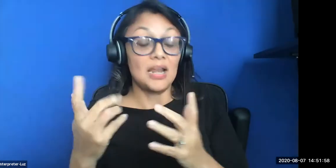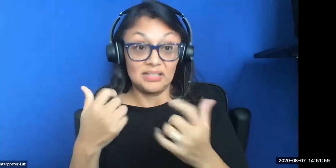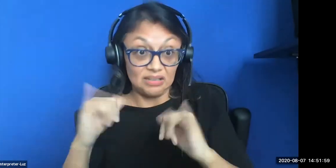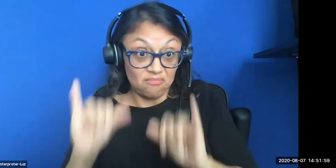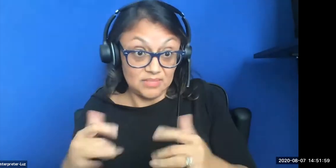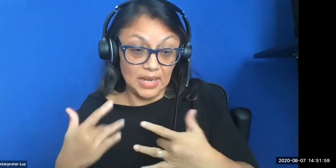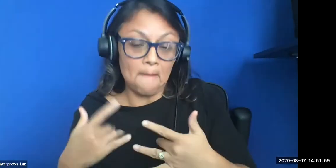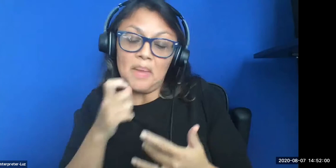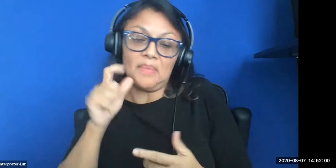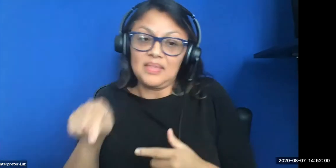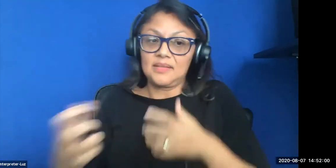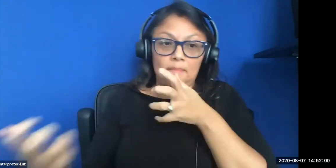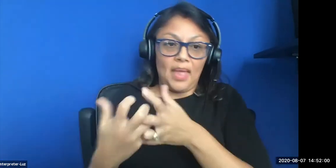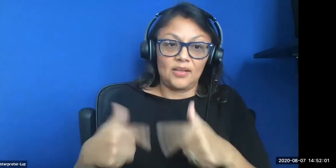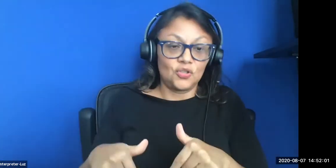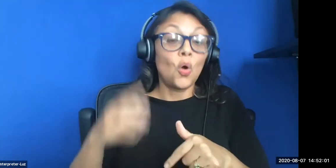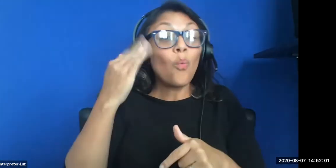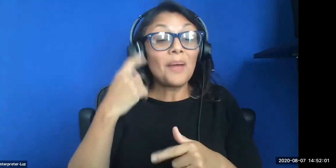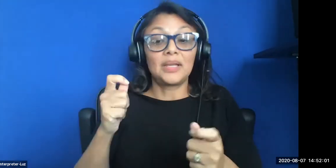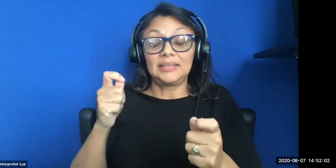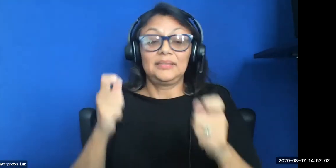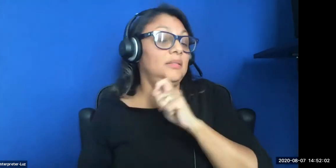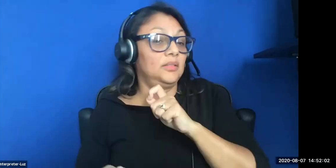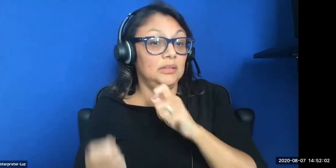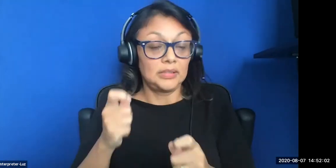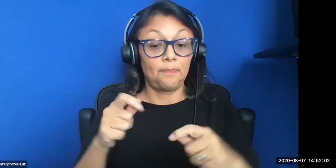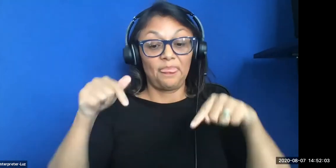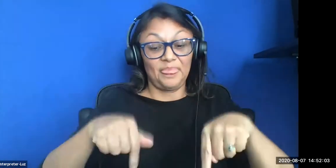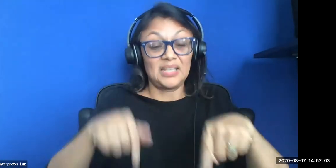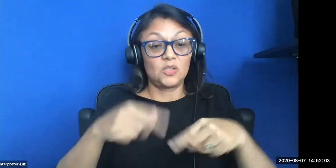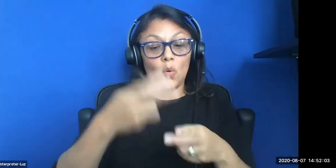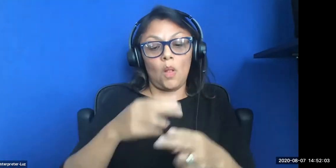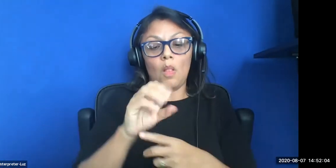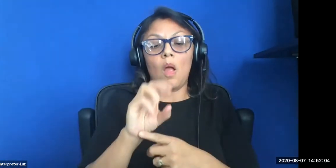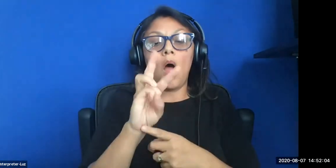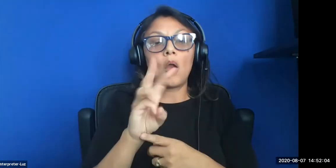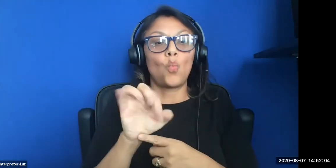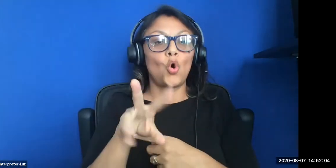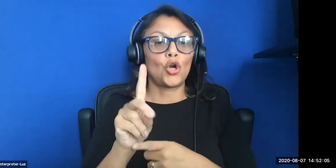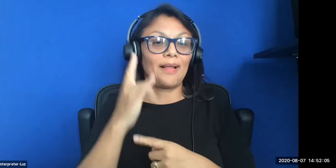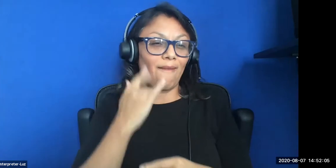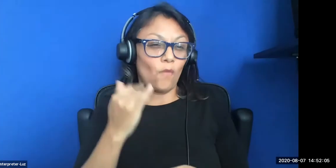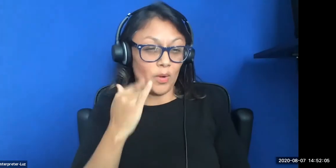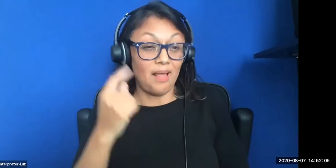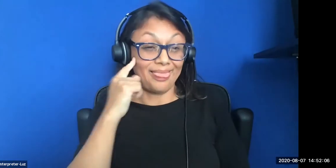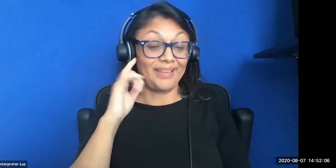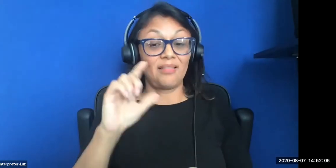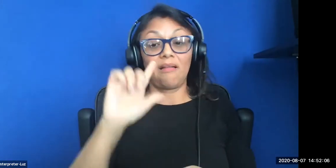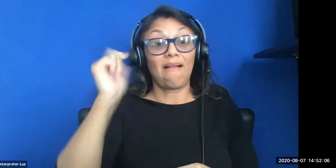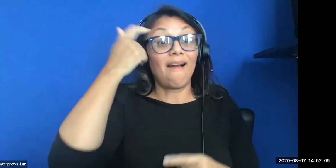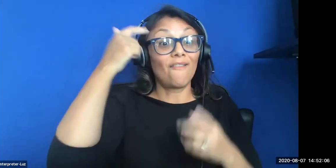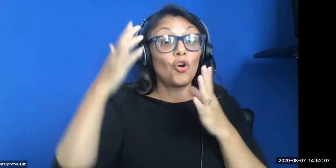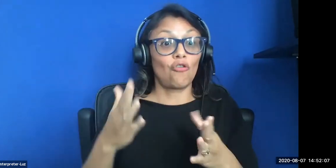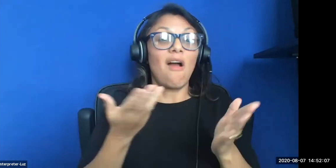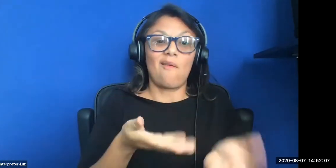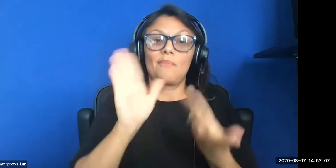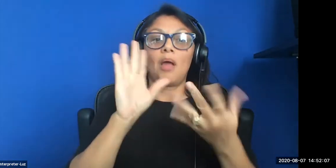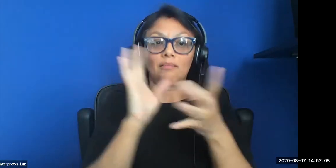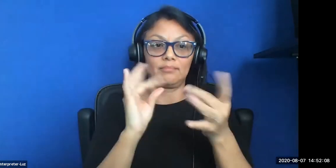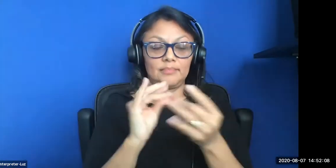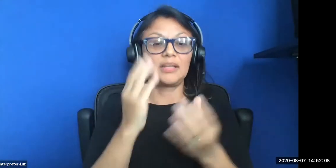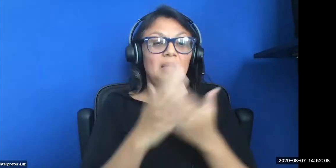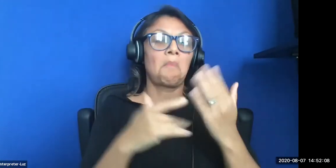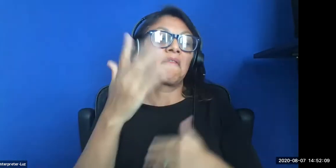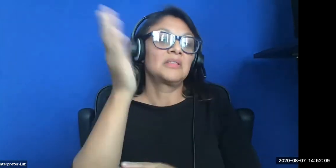Channelle Charest: A second one of our initiatives is called onward California or onward us. I think the governor has done a few mentions of it in his briefings over the last couple of months.